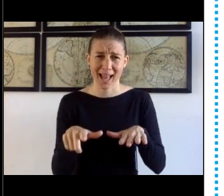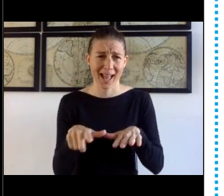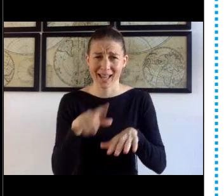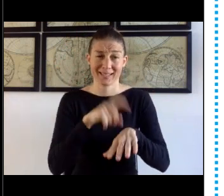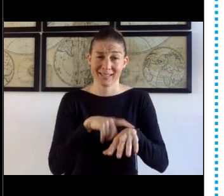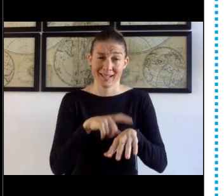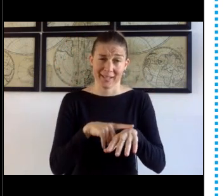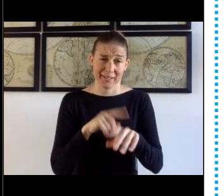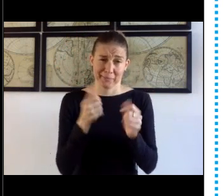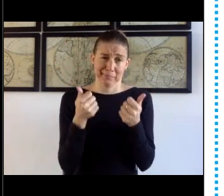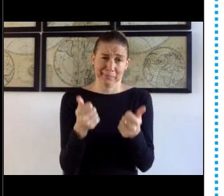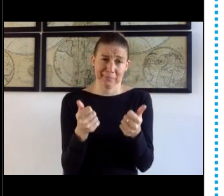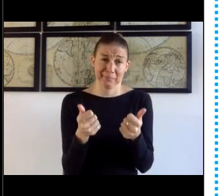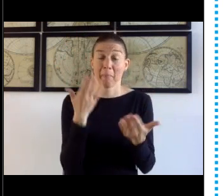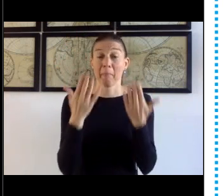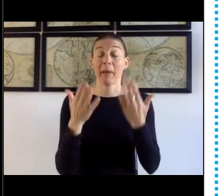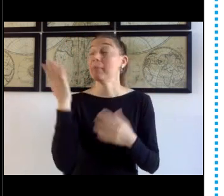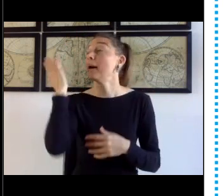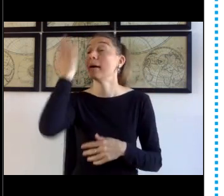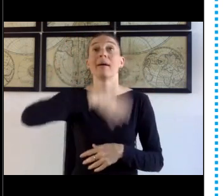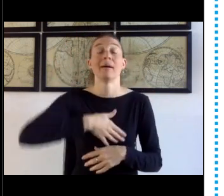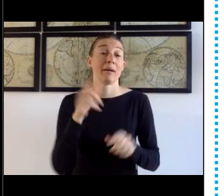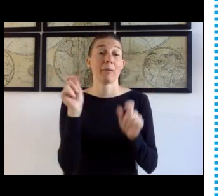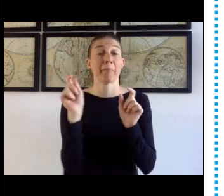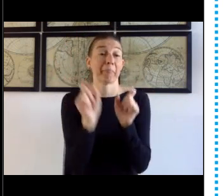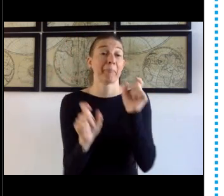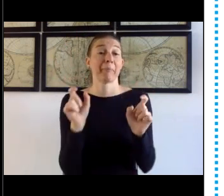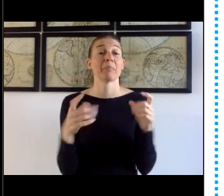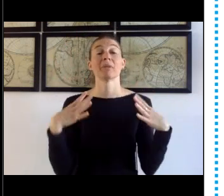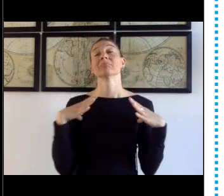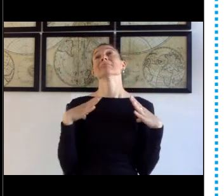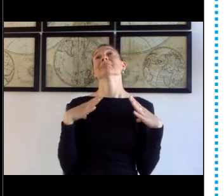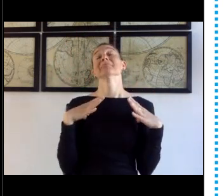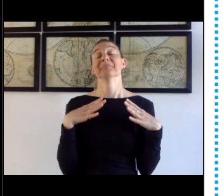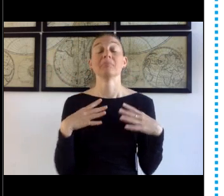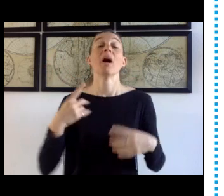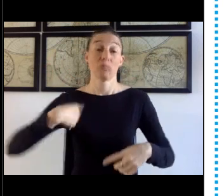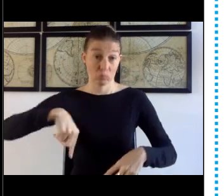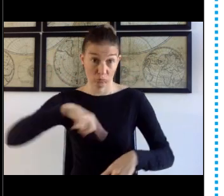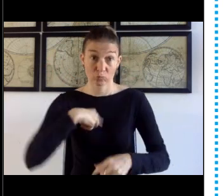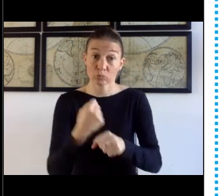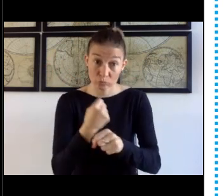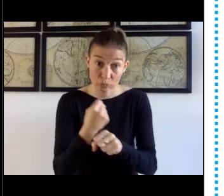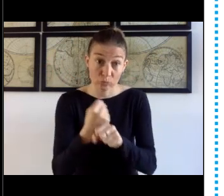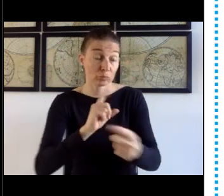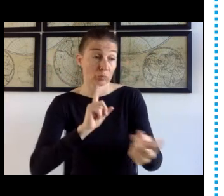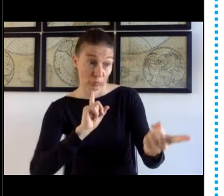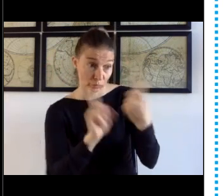It may have passed under people's radar, we replied. This was the first let's say kind of roadmap.